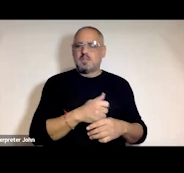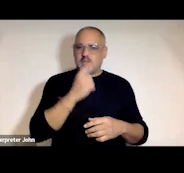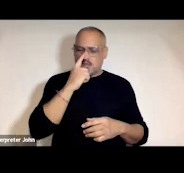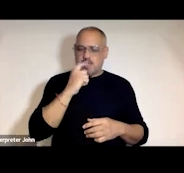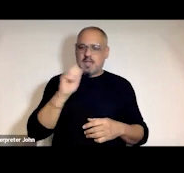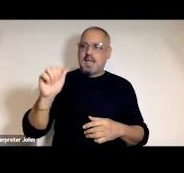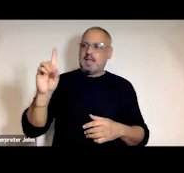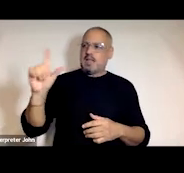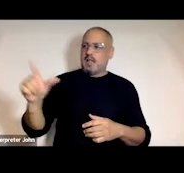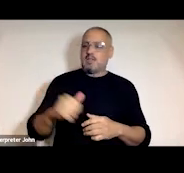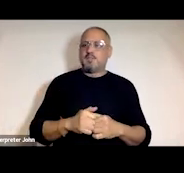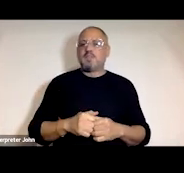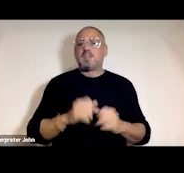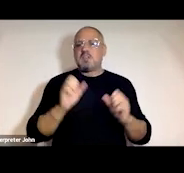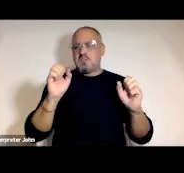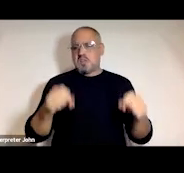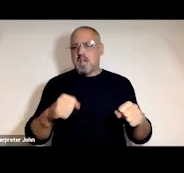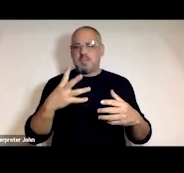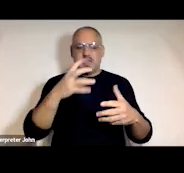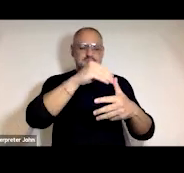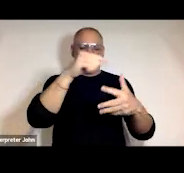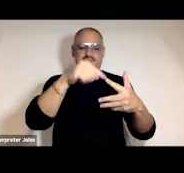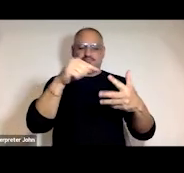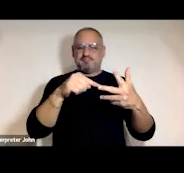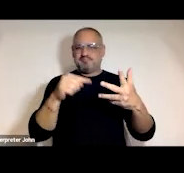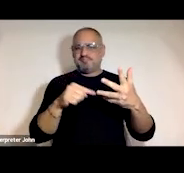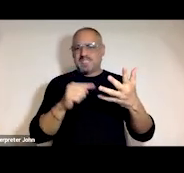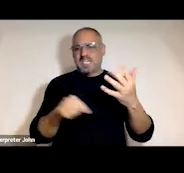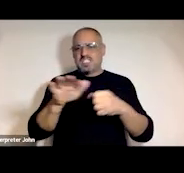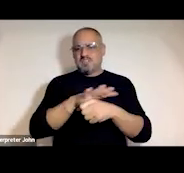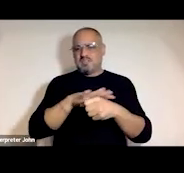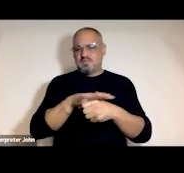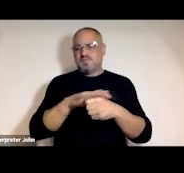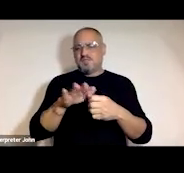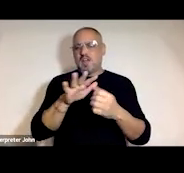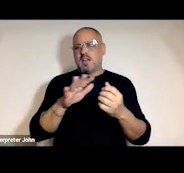Activities of daily living can be infused in each of those functional areas,